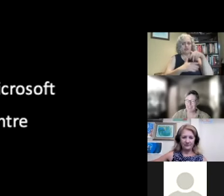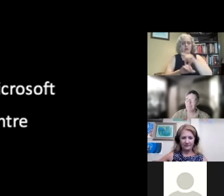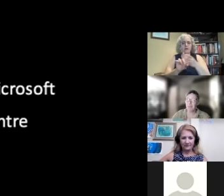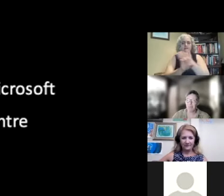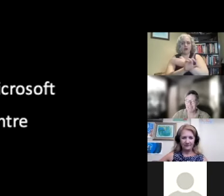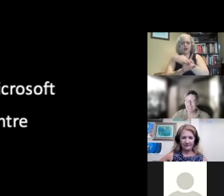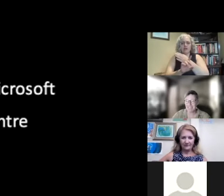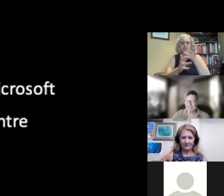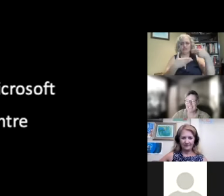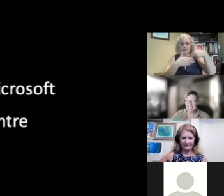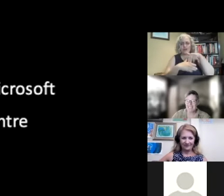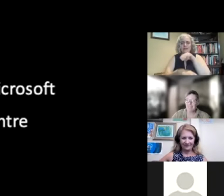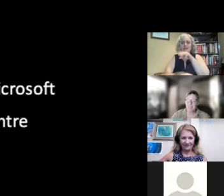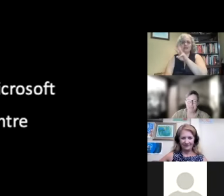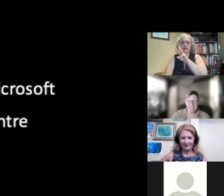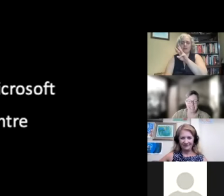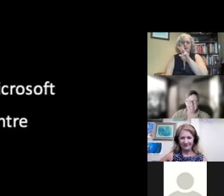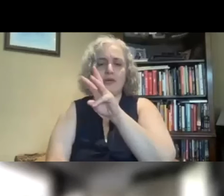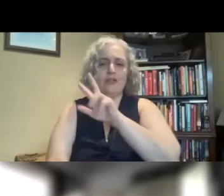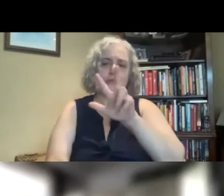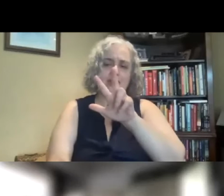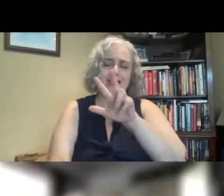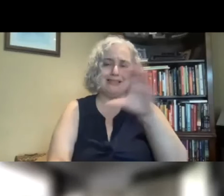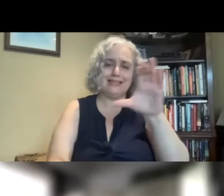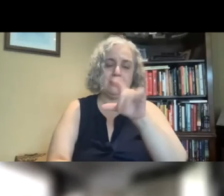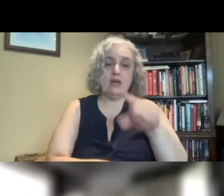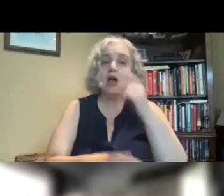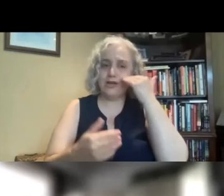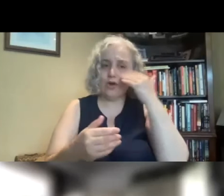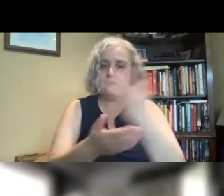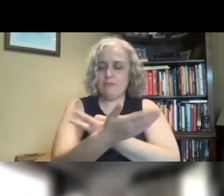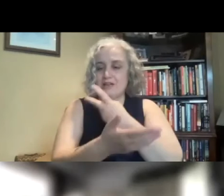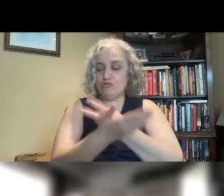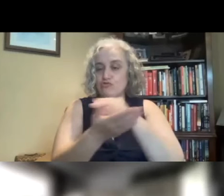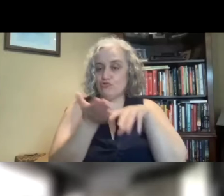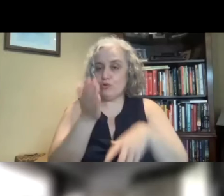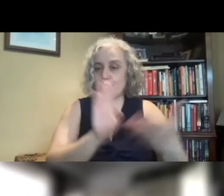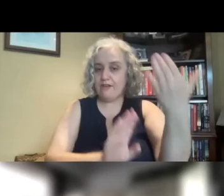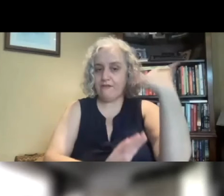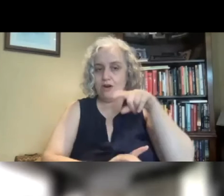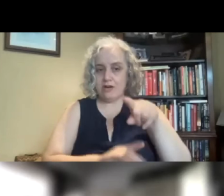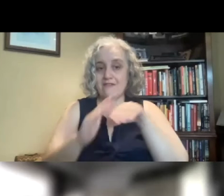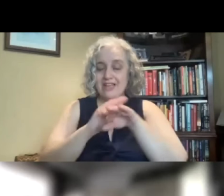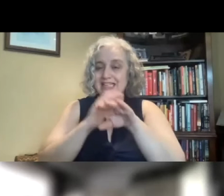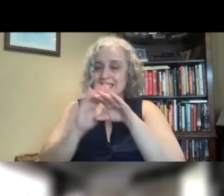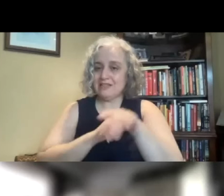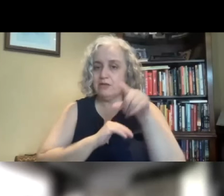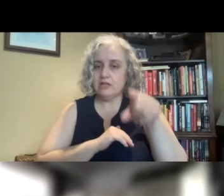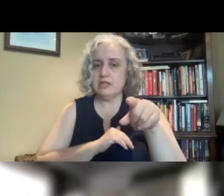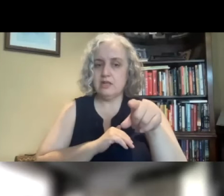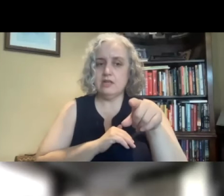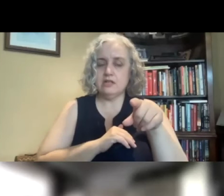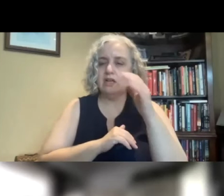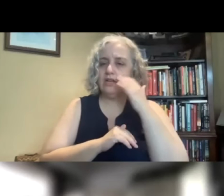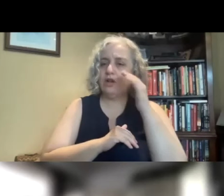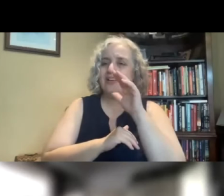I've known Wendy from her days as a master student working on an accessible kiosk and